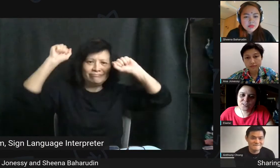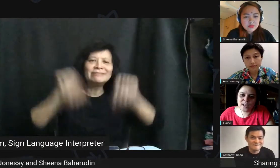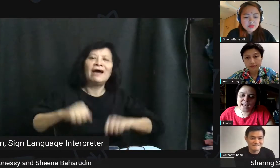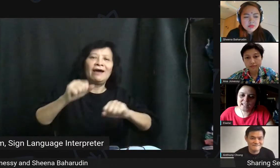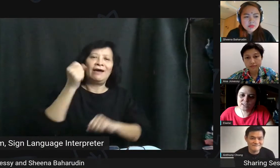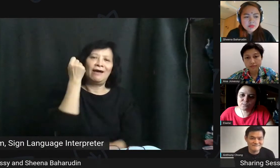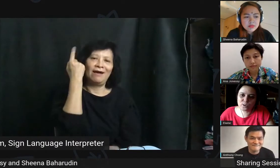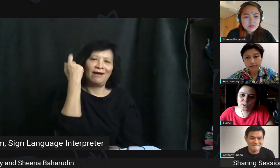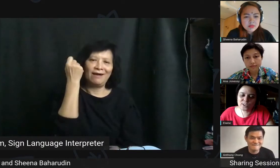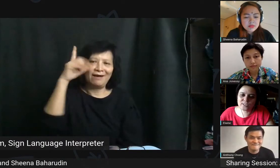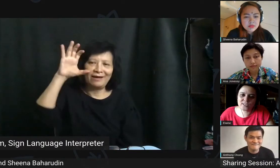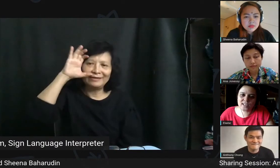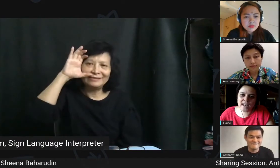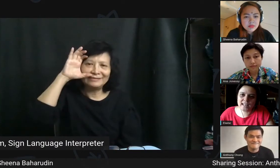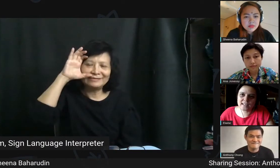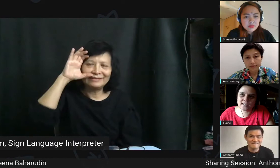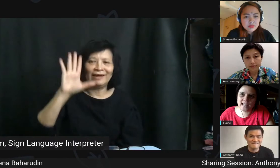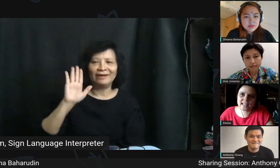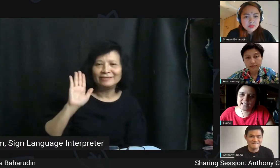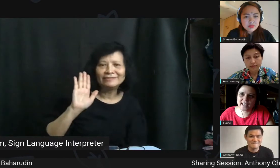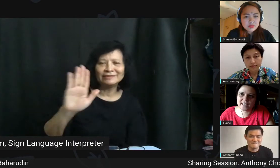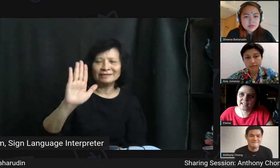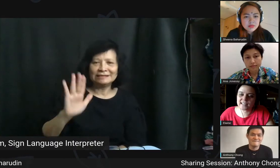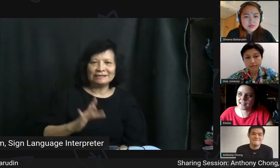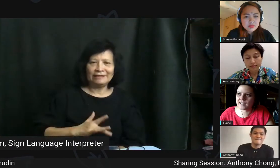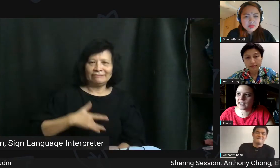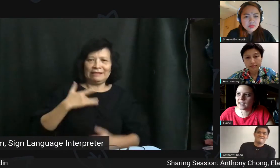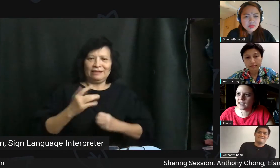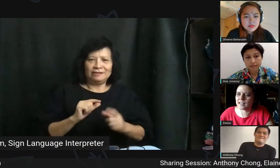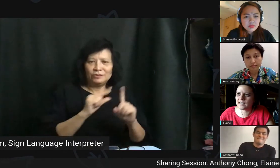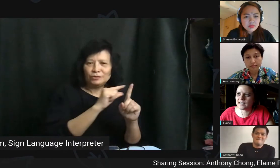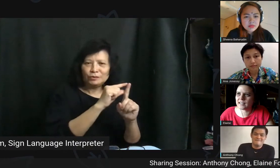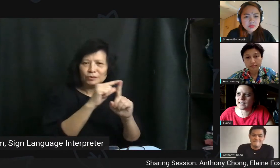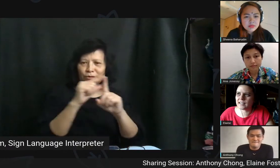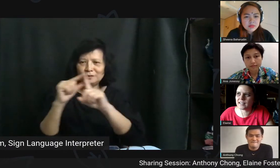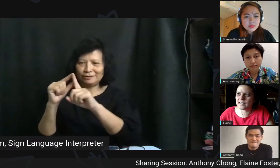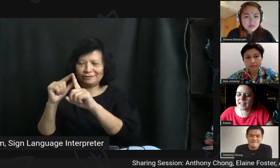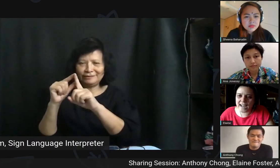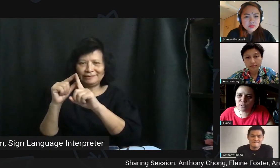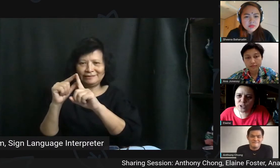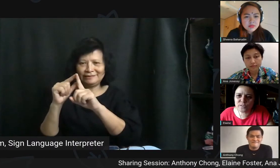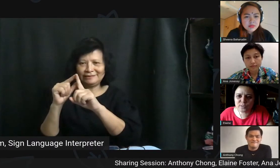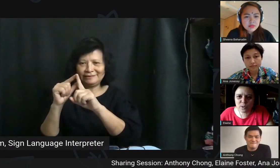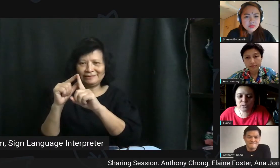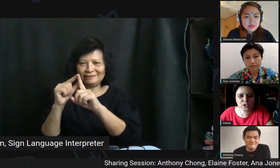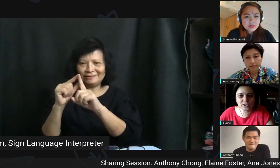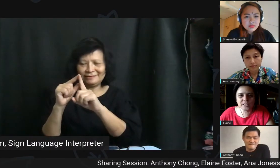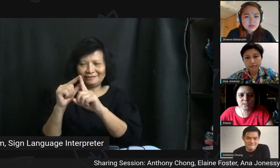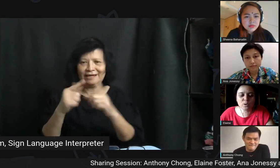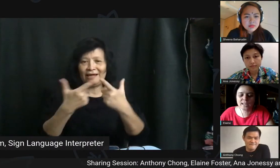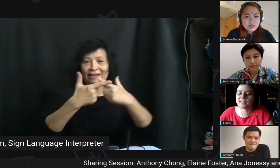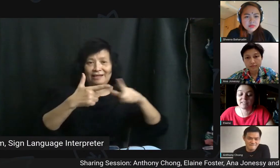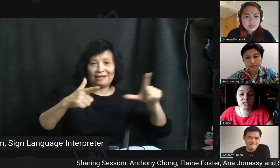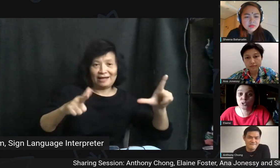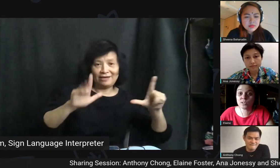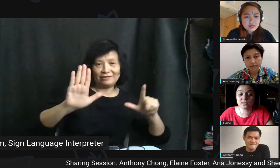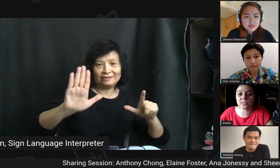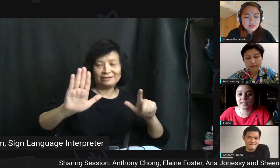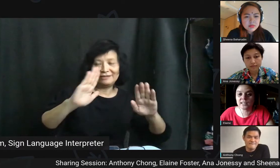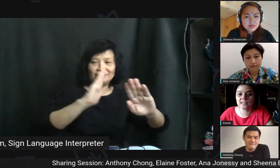and his words and the language of his poetry quite intuitively.